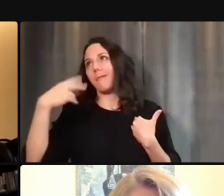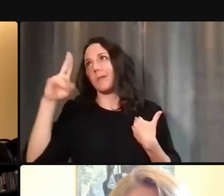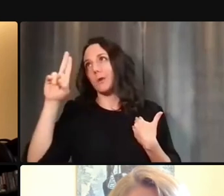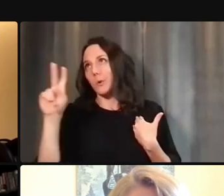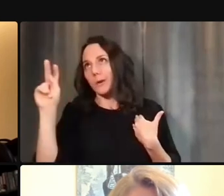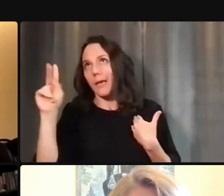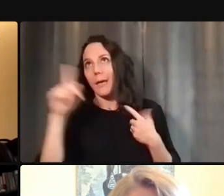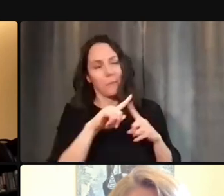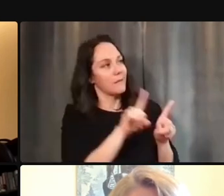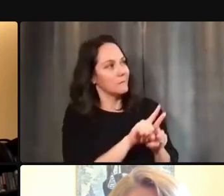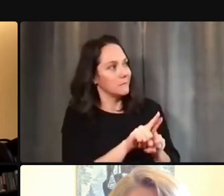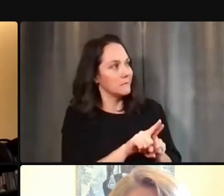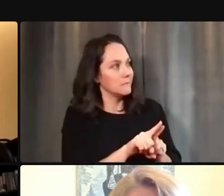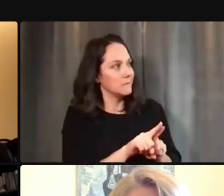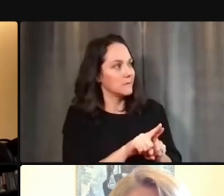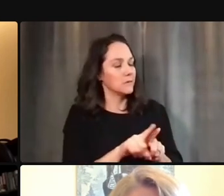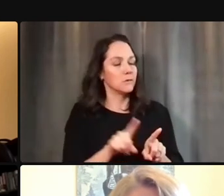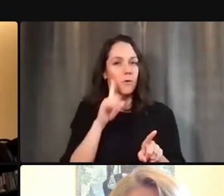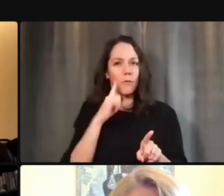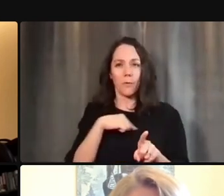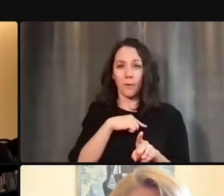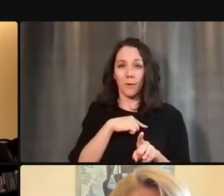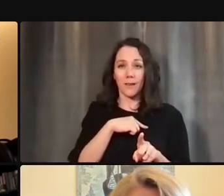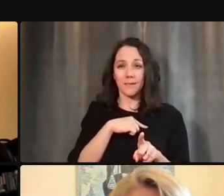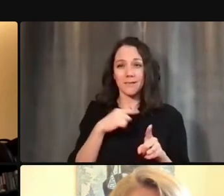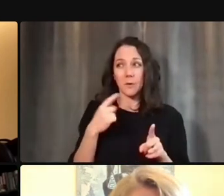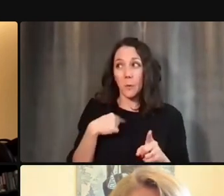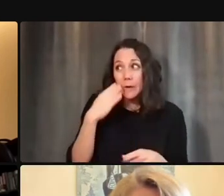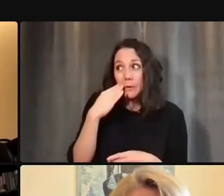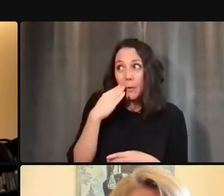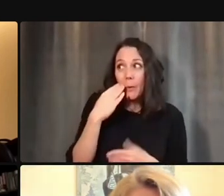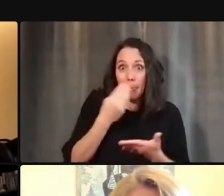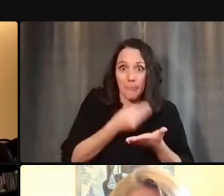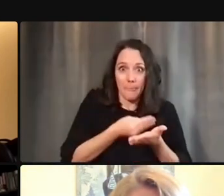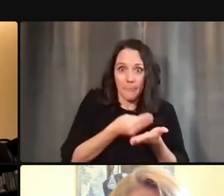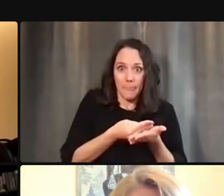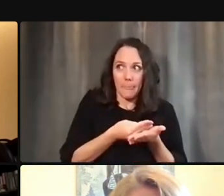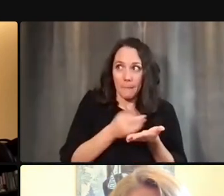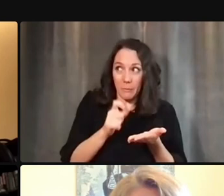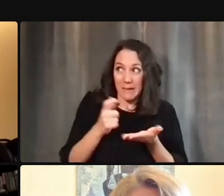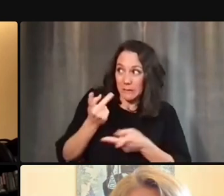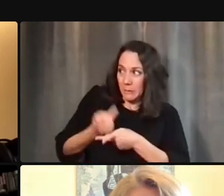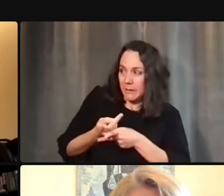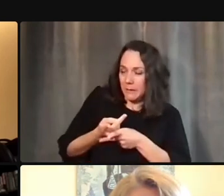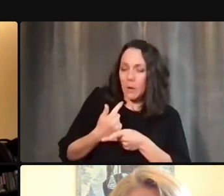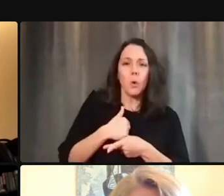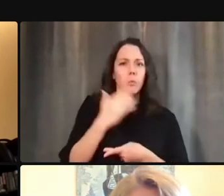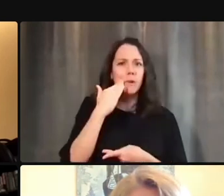I think, for a lot of us because we know it's good. We saw the science.